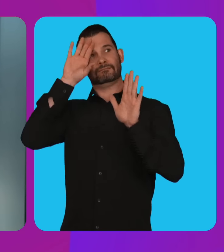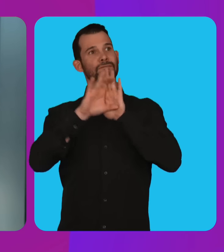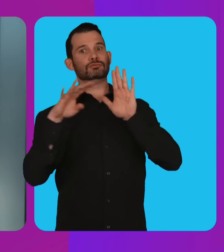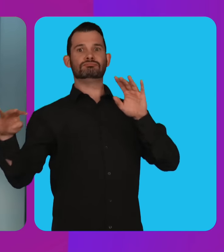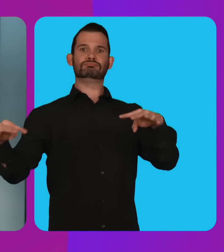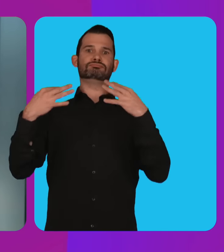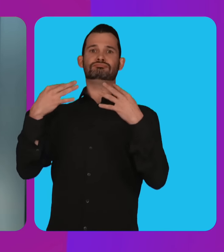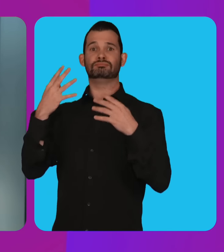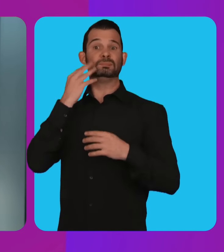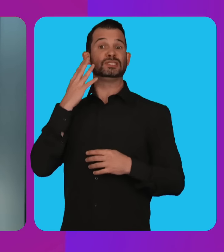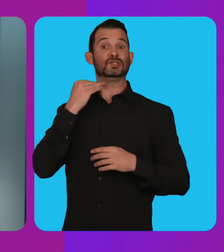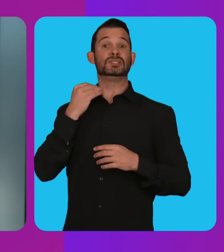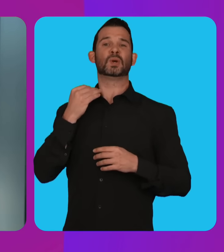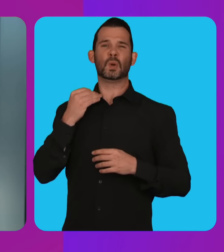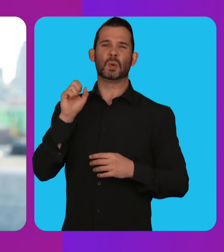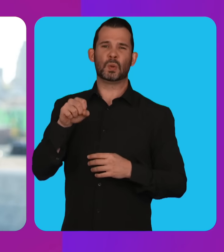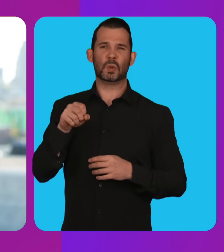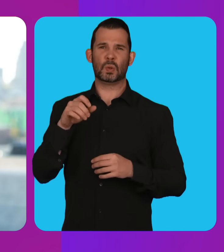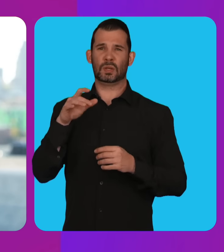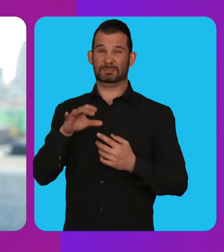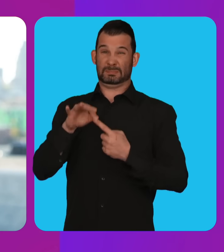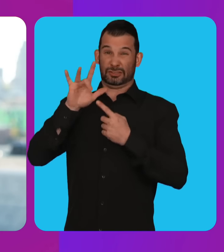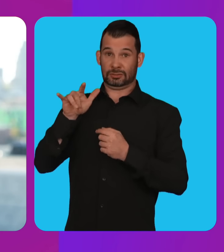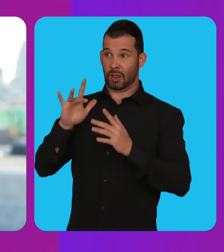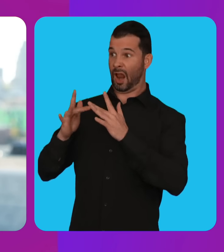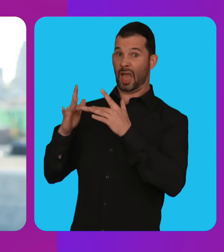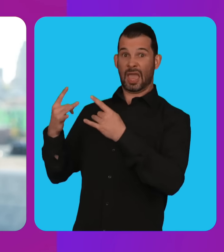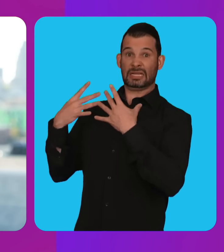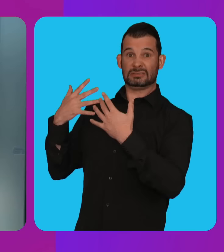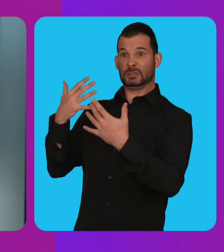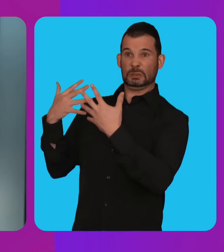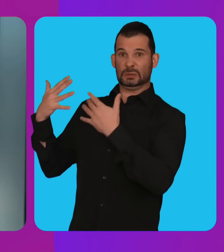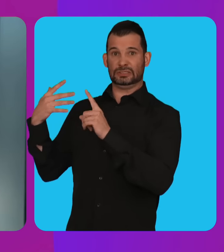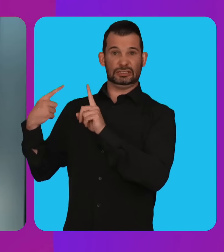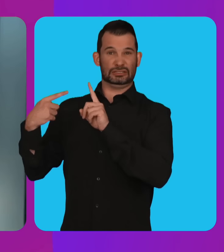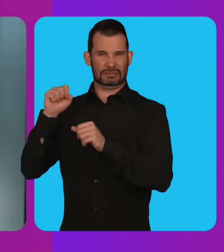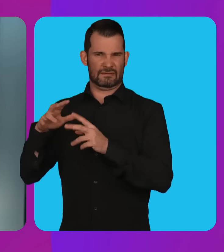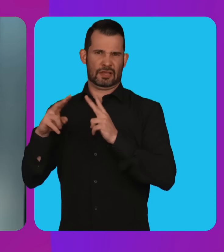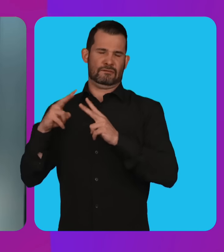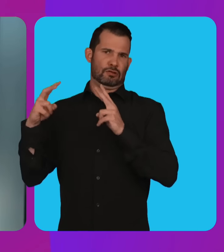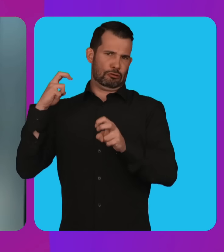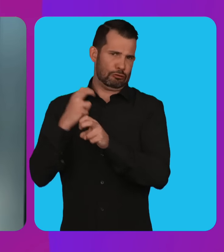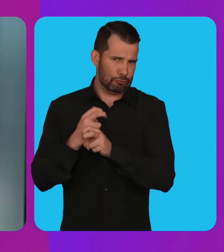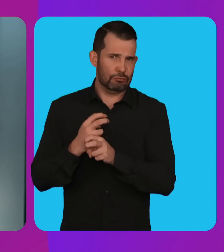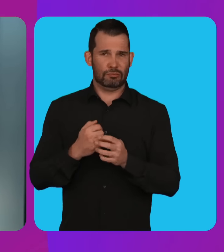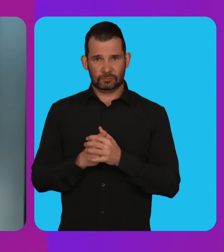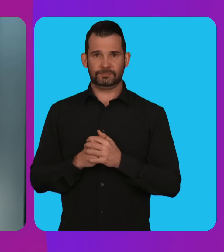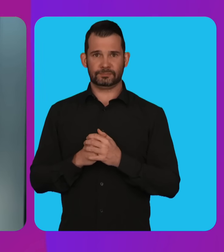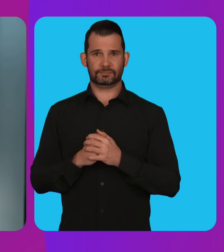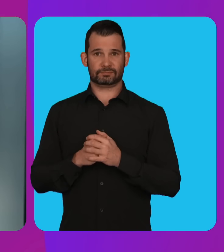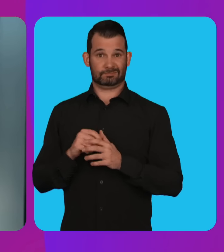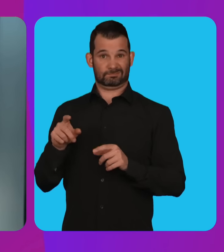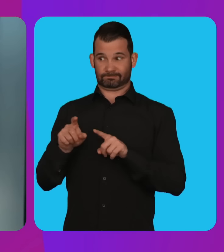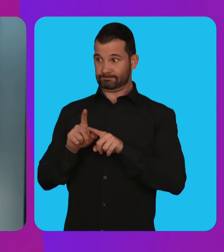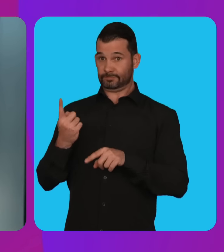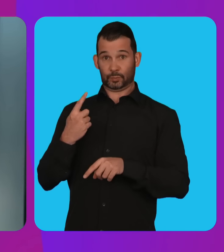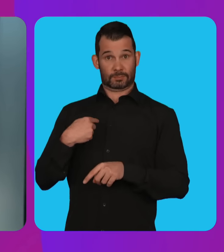Especially the online hate can be very, very hard. And as somebody who was not born